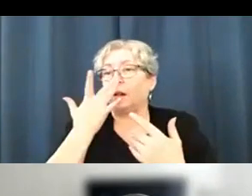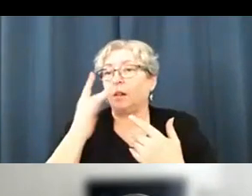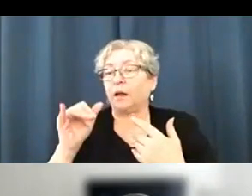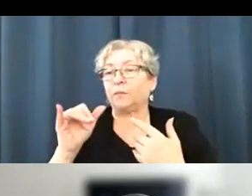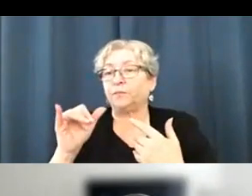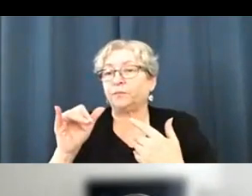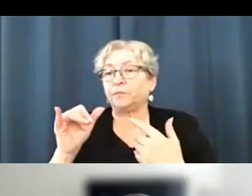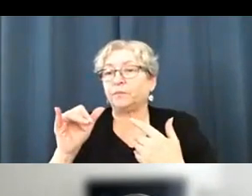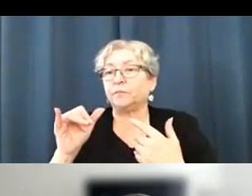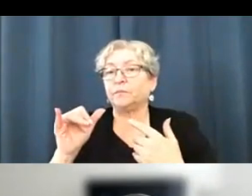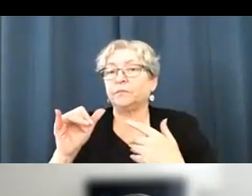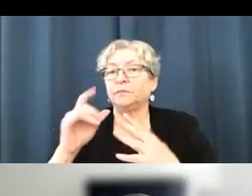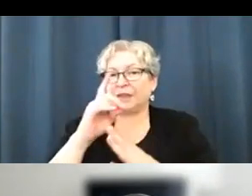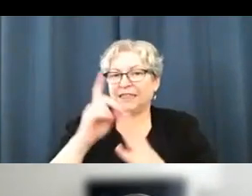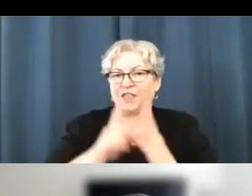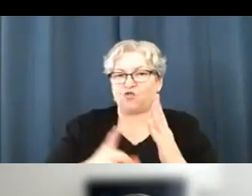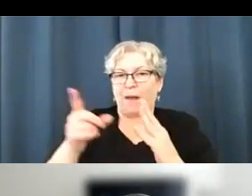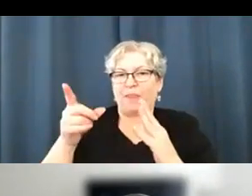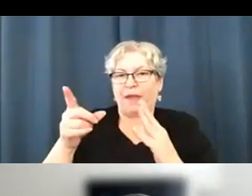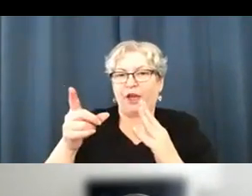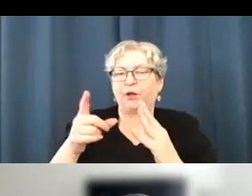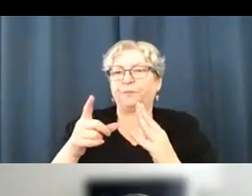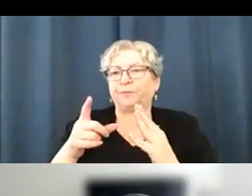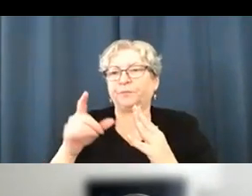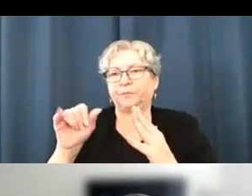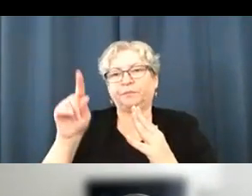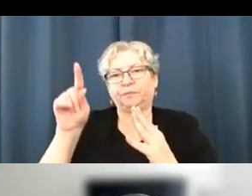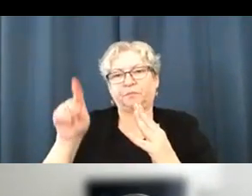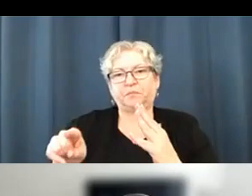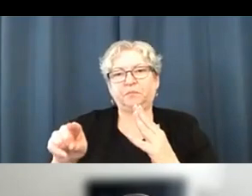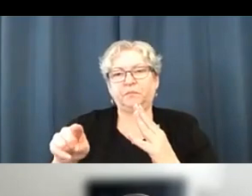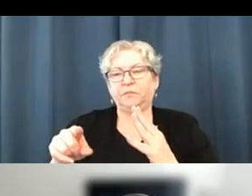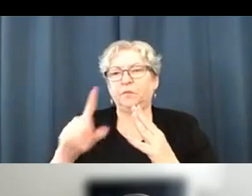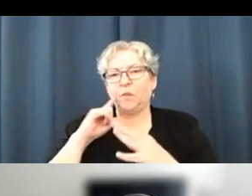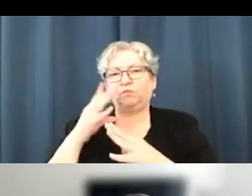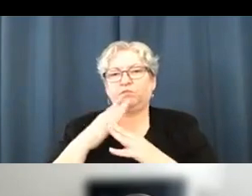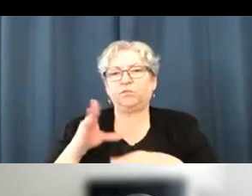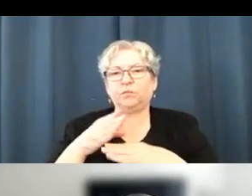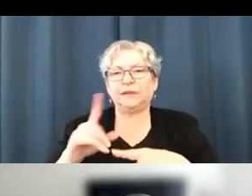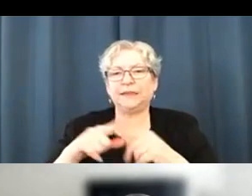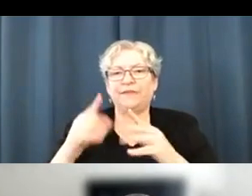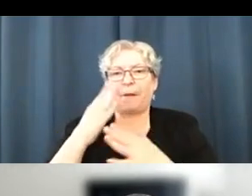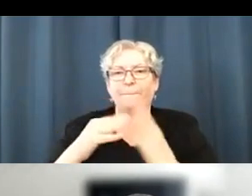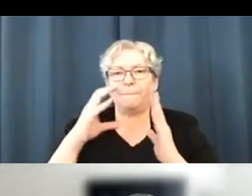There's a diagram of a page and that basically breaks down these components into header.